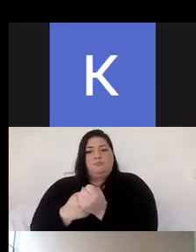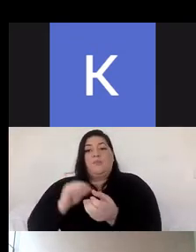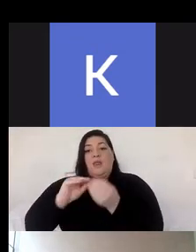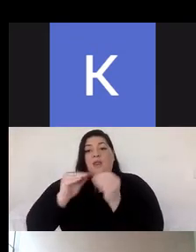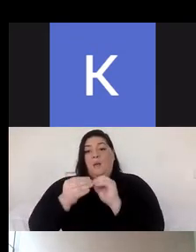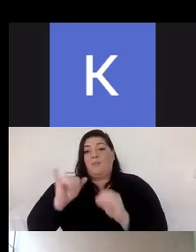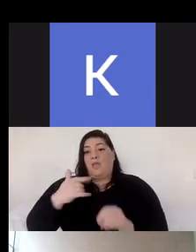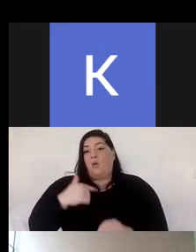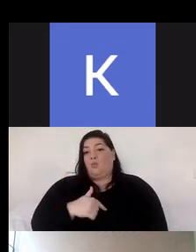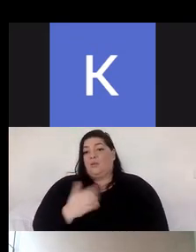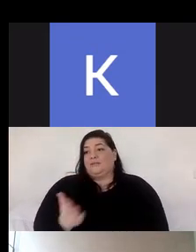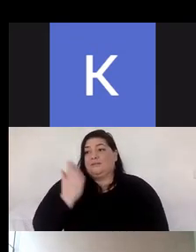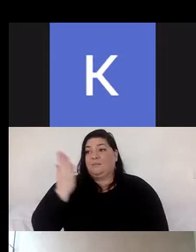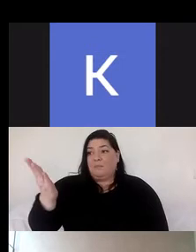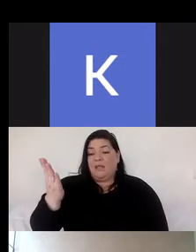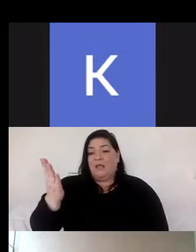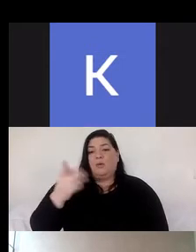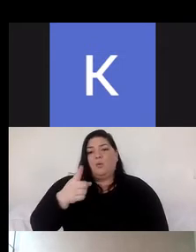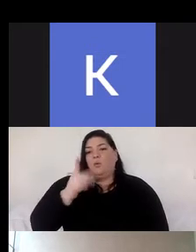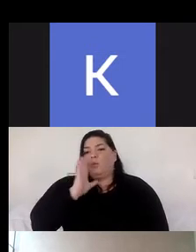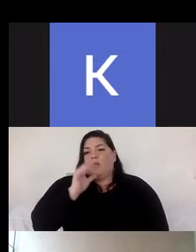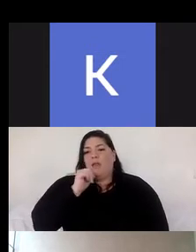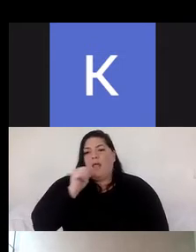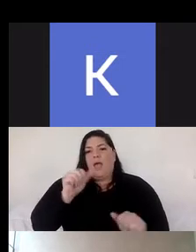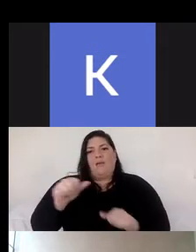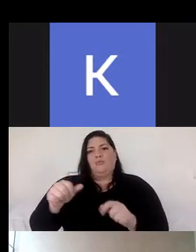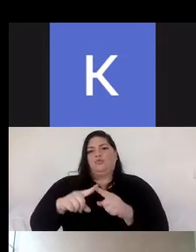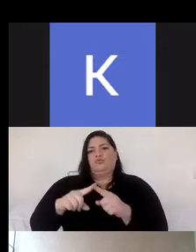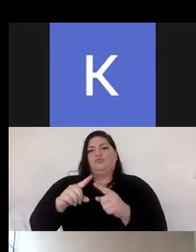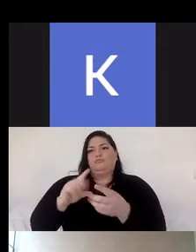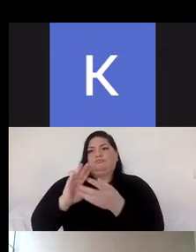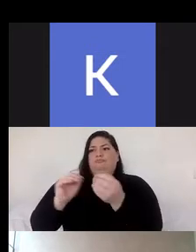you would never be able to convey to OVW and decision